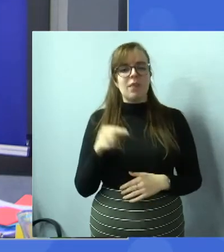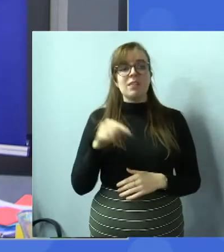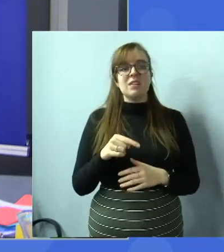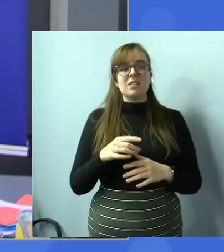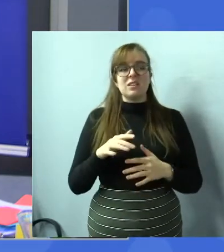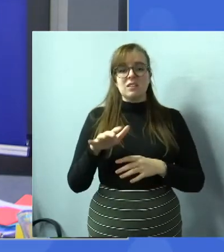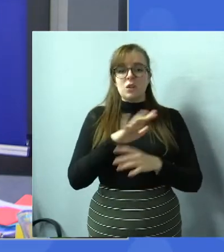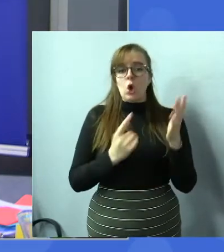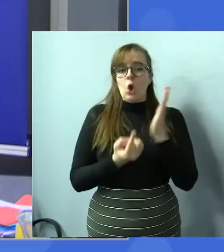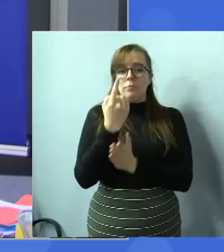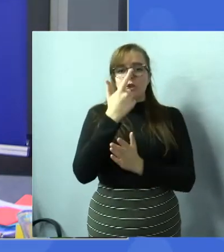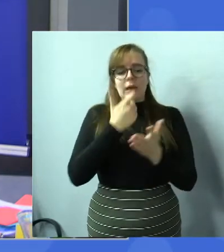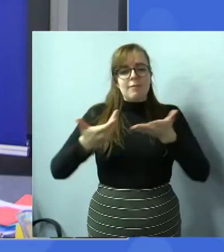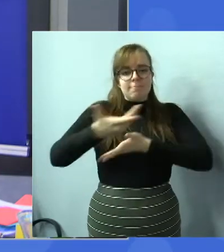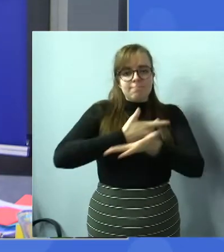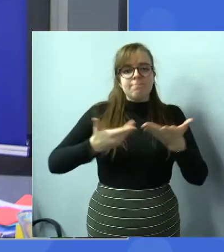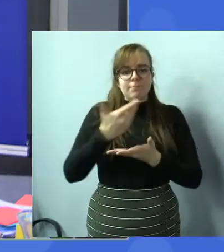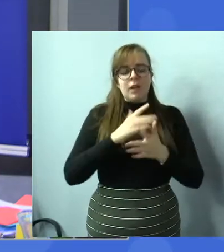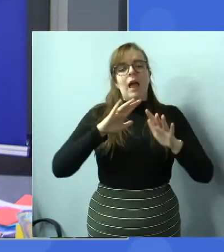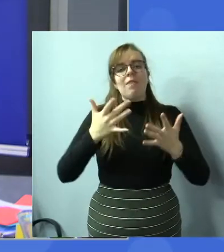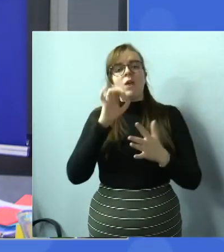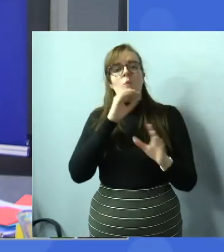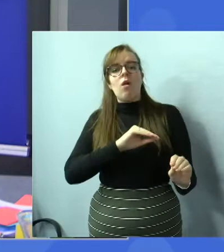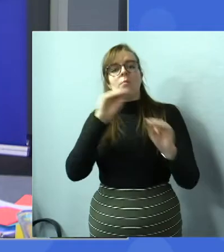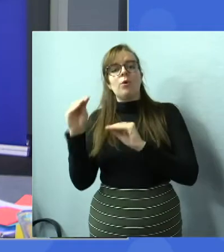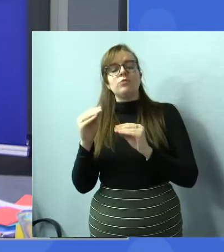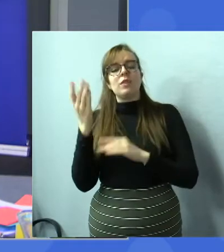we leave this room and then head into the lecture theatre for the political